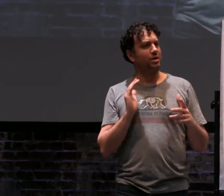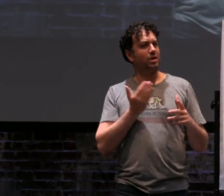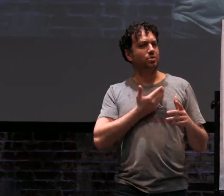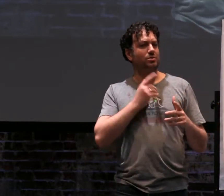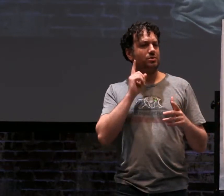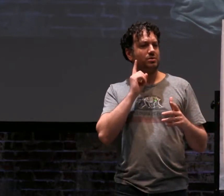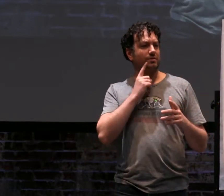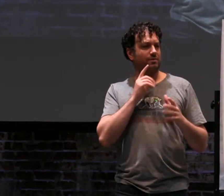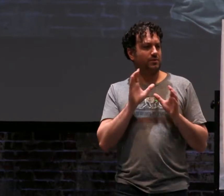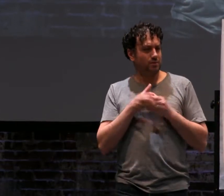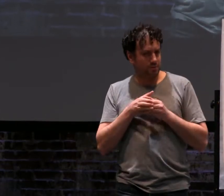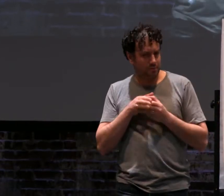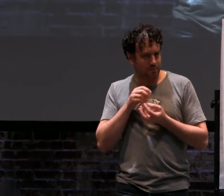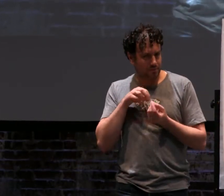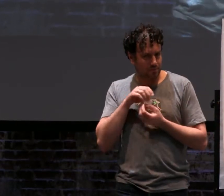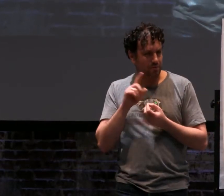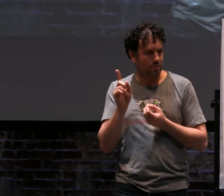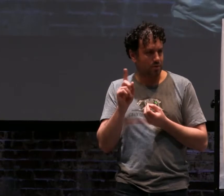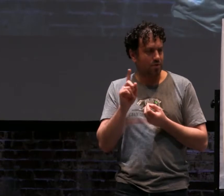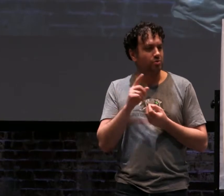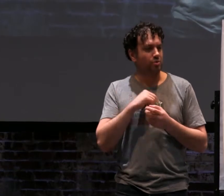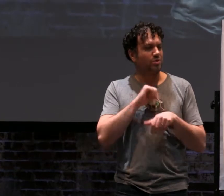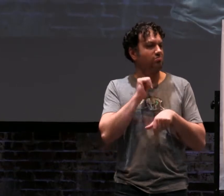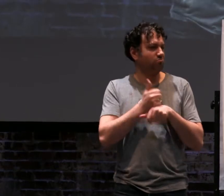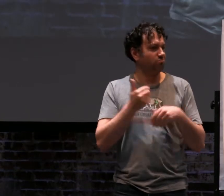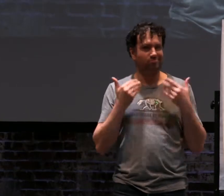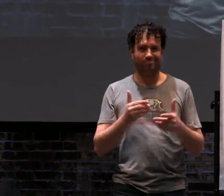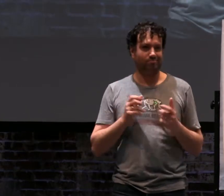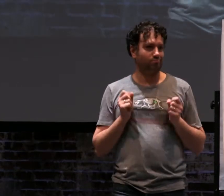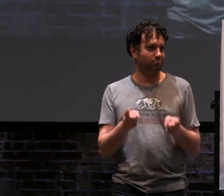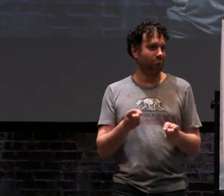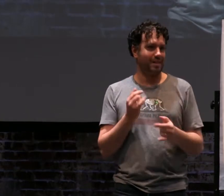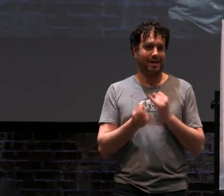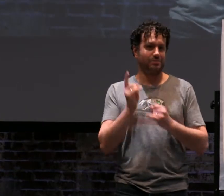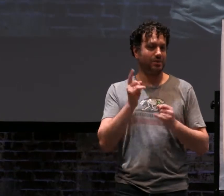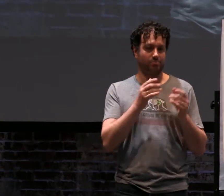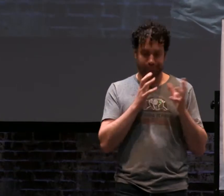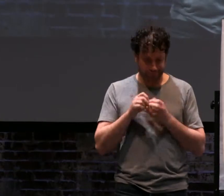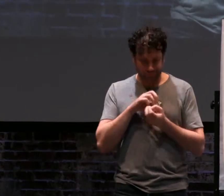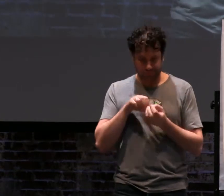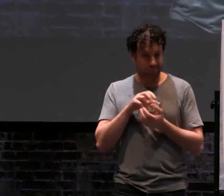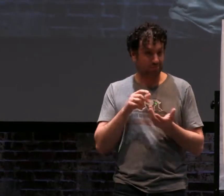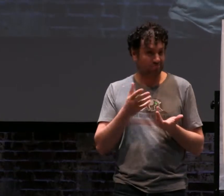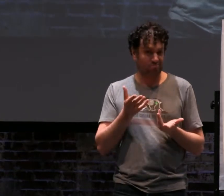And while I was there, we were thinking about our own little group that we were working with, and we figured that at the last minute